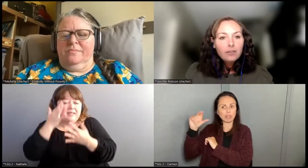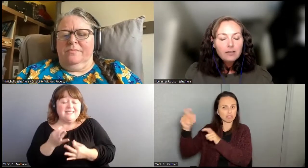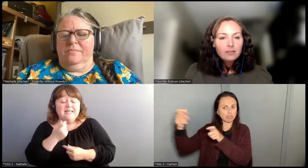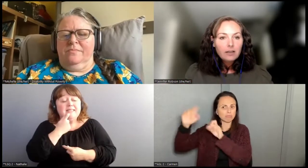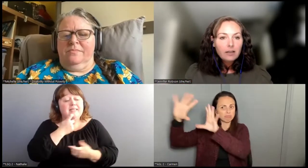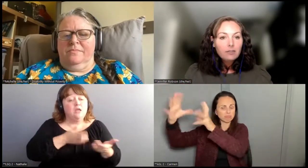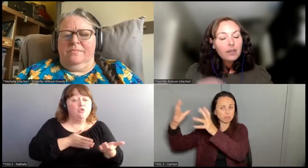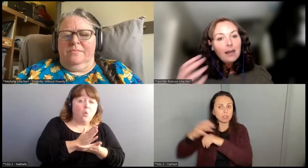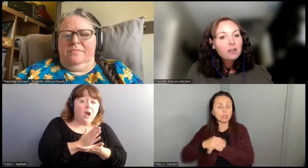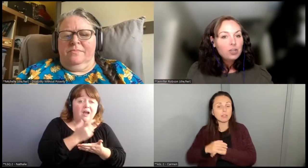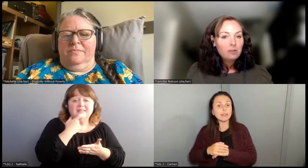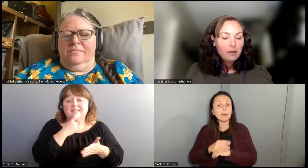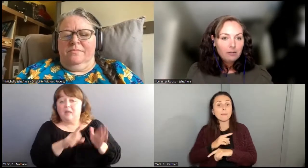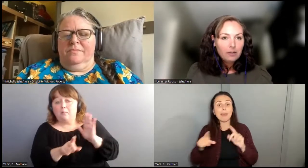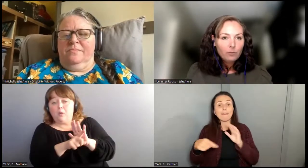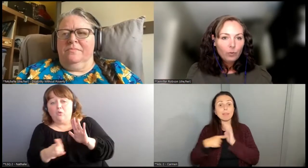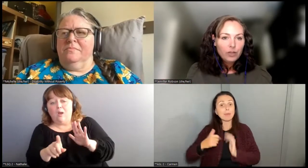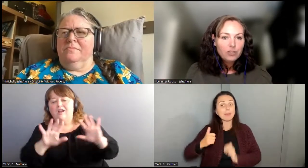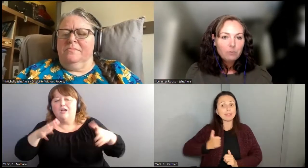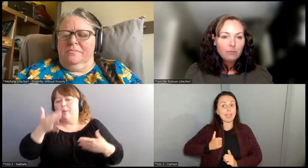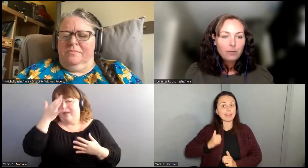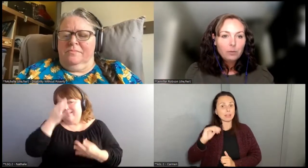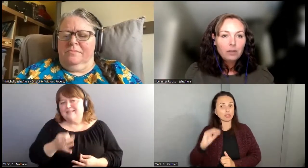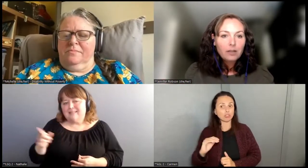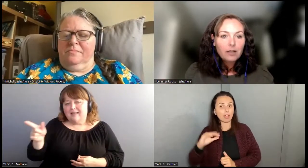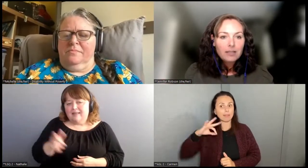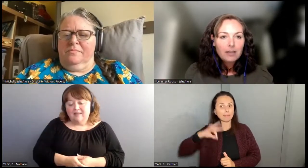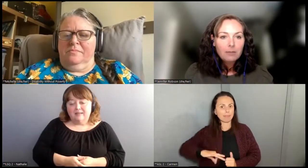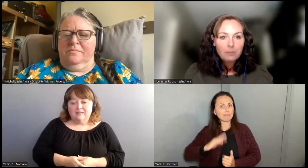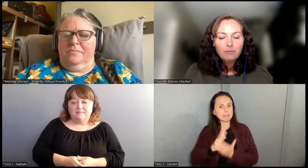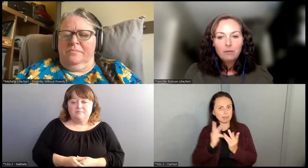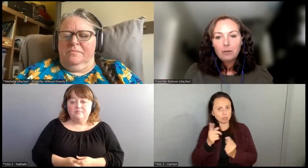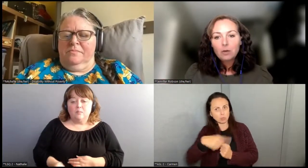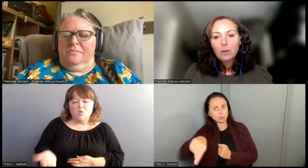THINGS LIKE THE CANADA CHILD BENEFIT, WHICH SOME PEOPLE IN THE LINE TODAY MIGHT BE FAMILIAR